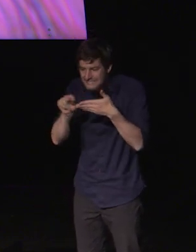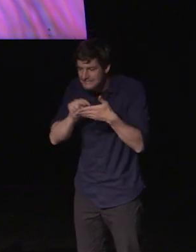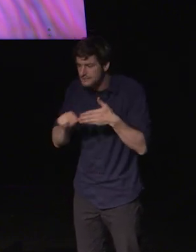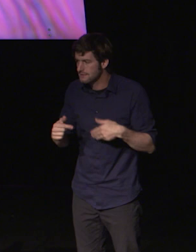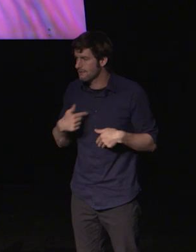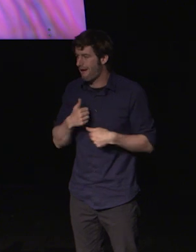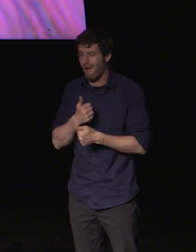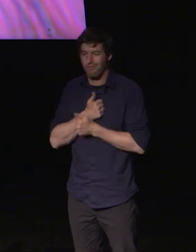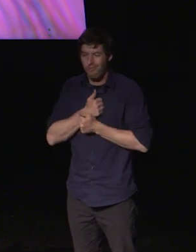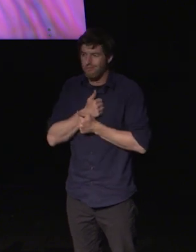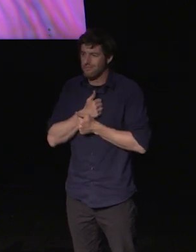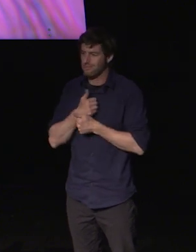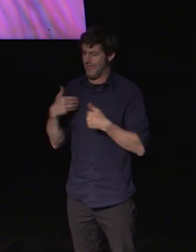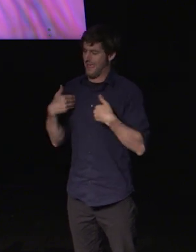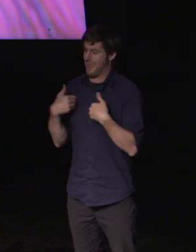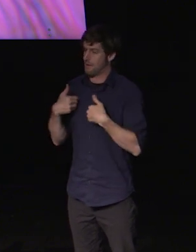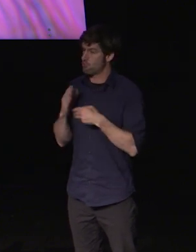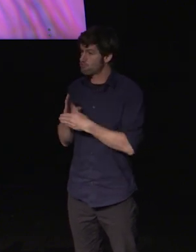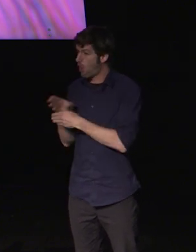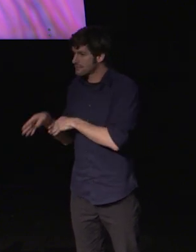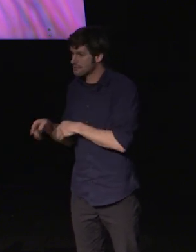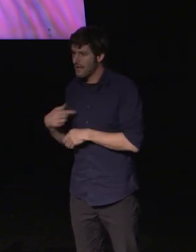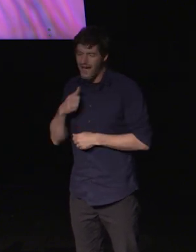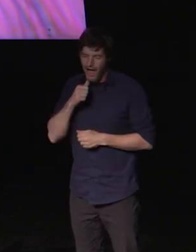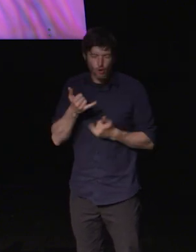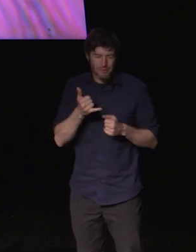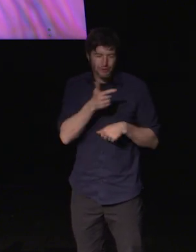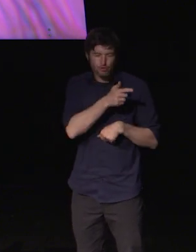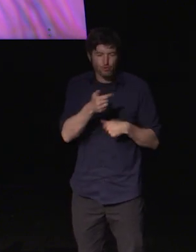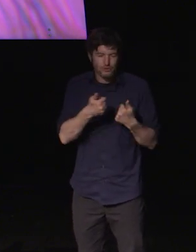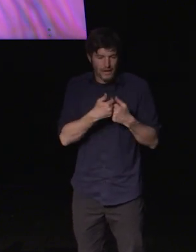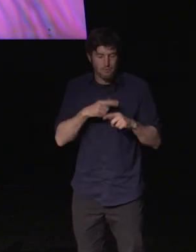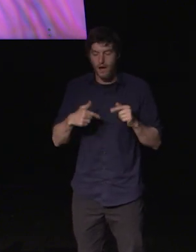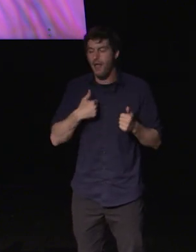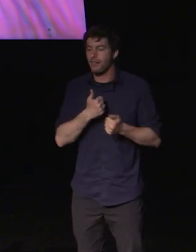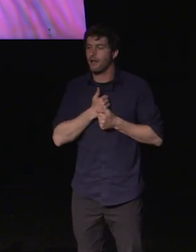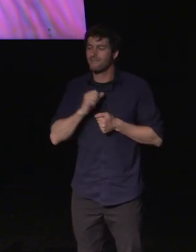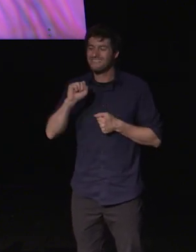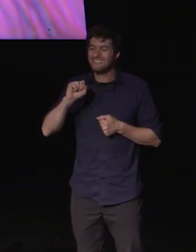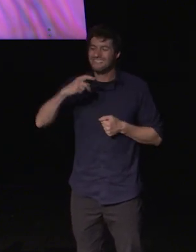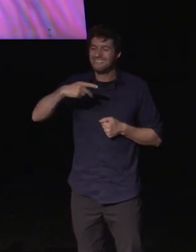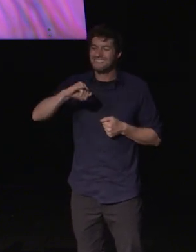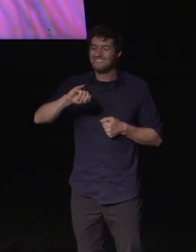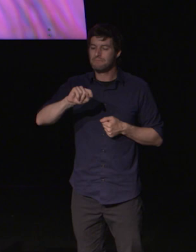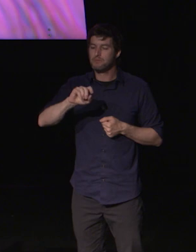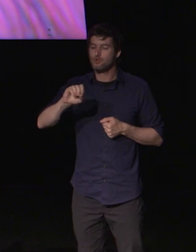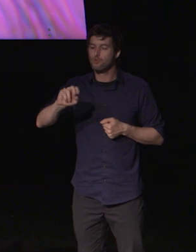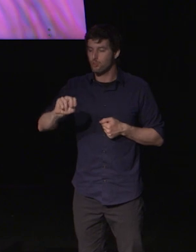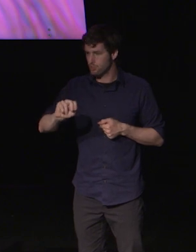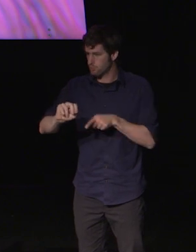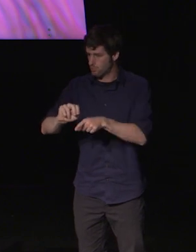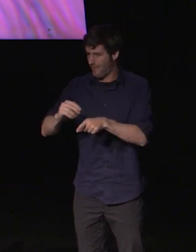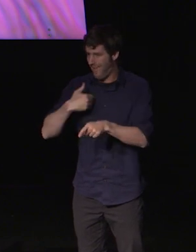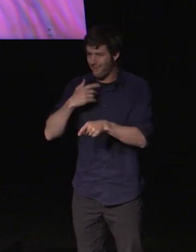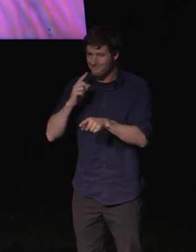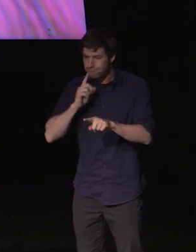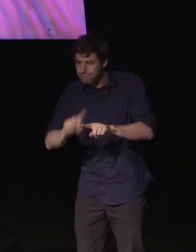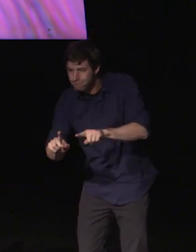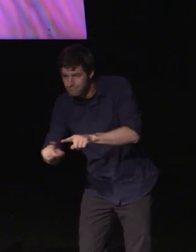I don't play shooters but I also love Splatoon. Because there's things to do that aren't just shooting other people. STEVE LAUGHS But they're always...